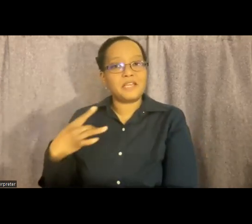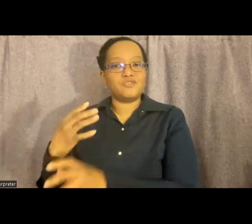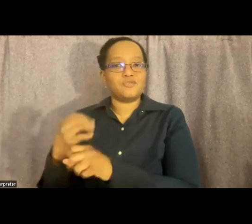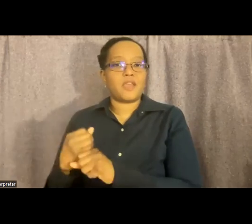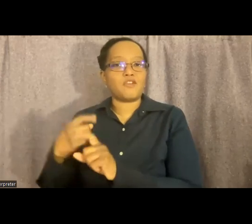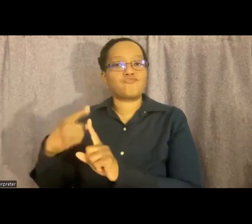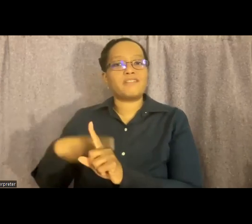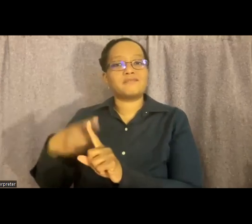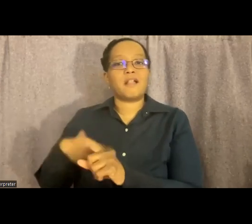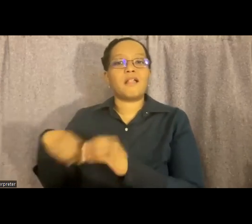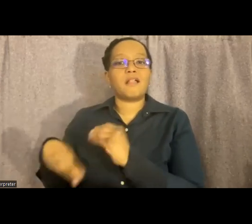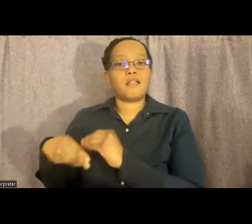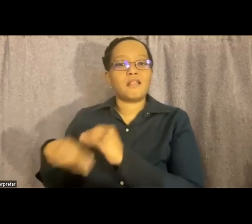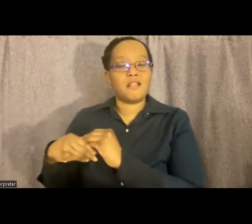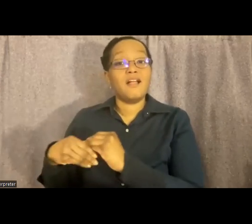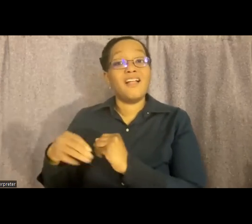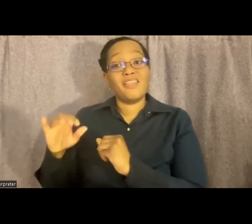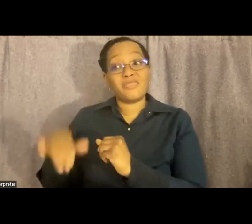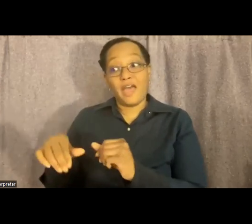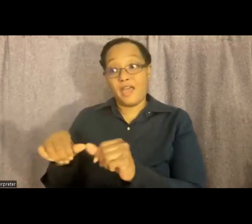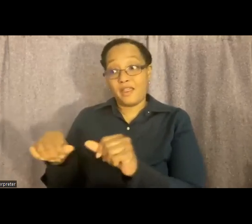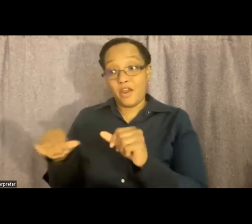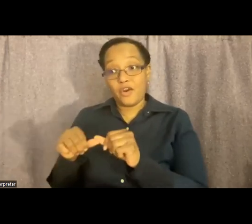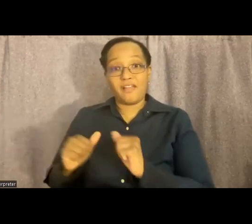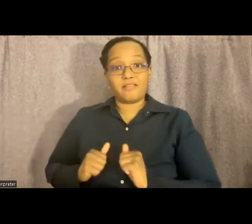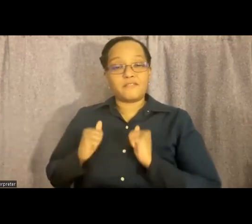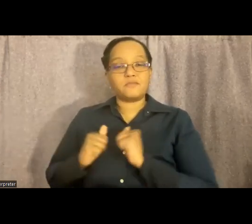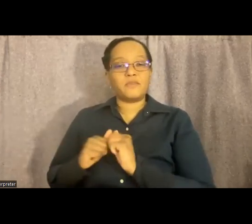and the development lives with the development subsidies because we are paying for their